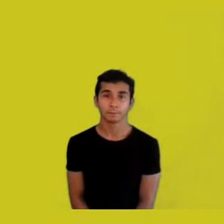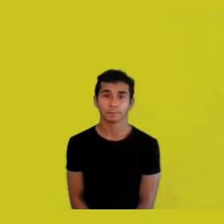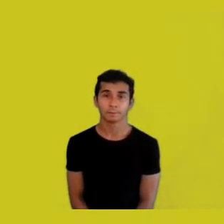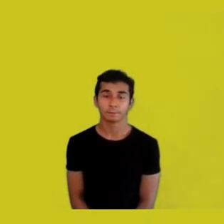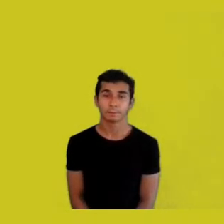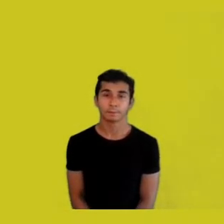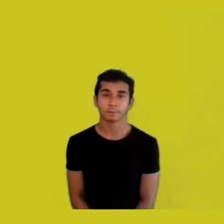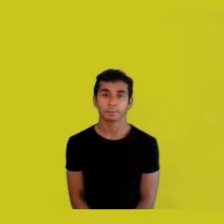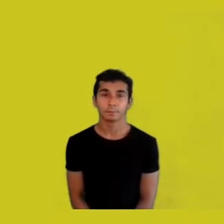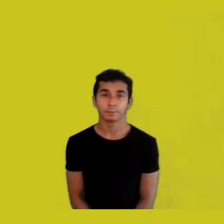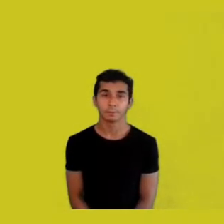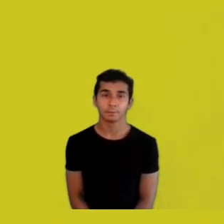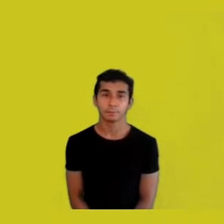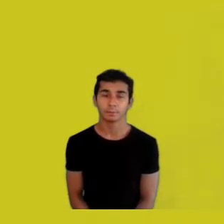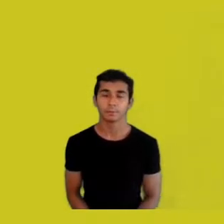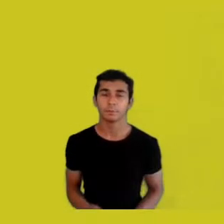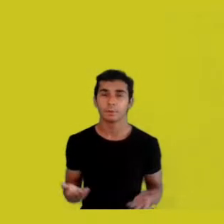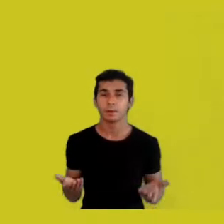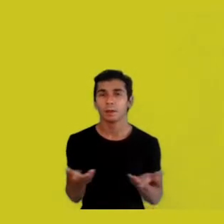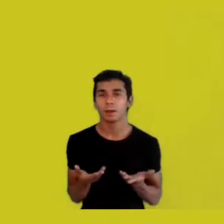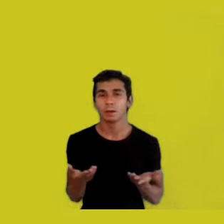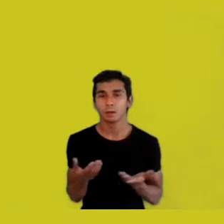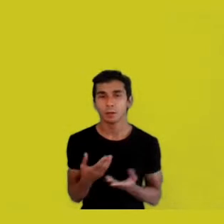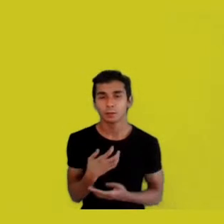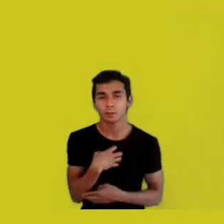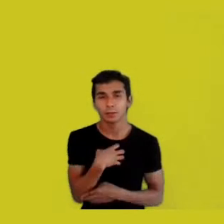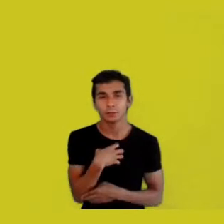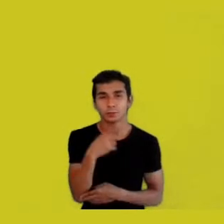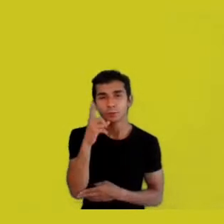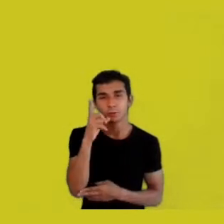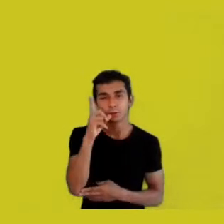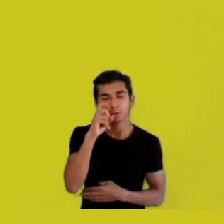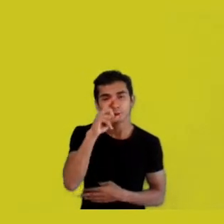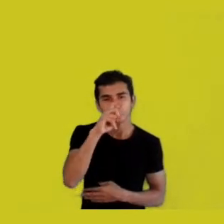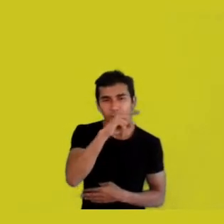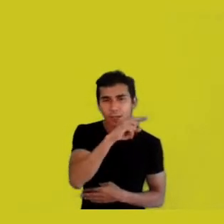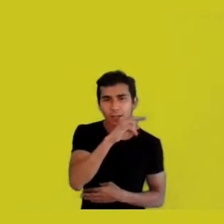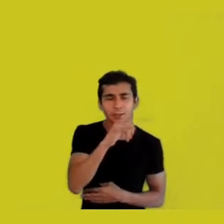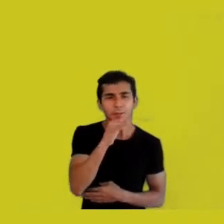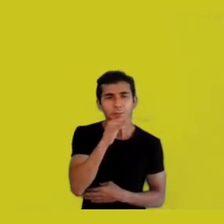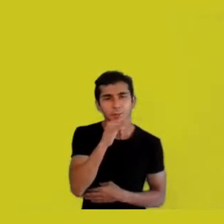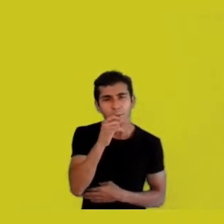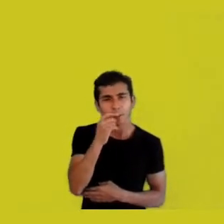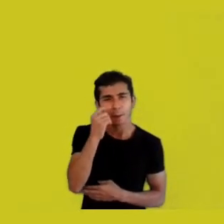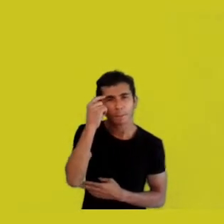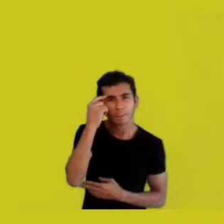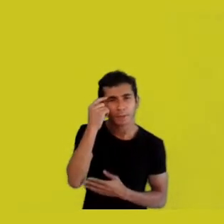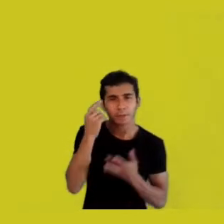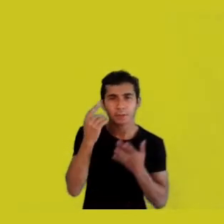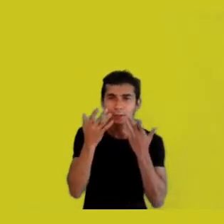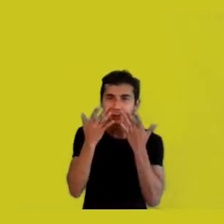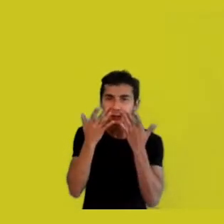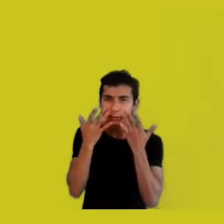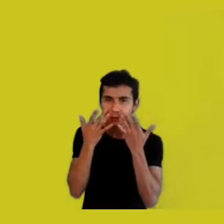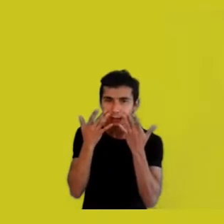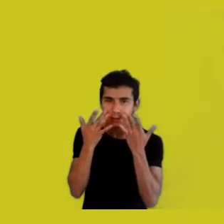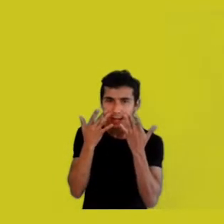some trouble thinking about theater as a category.